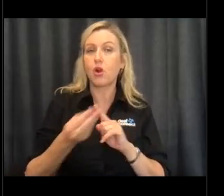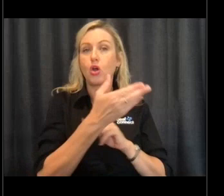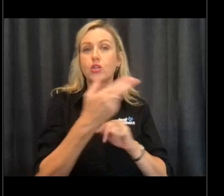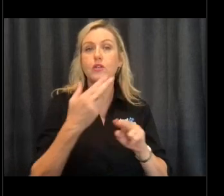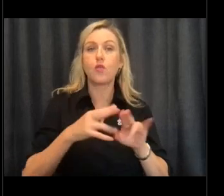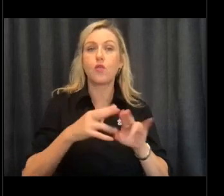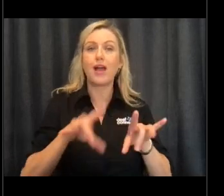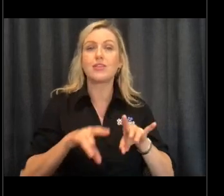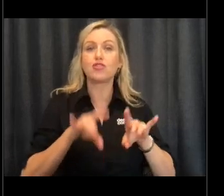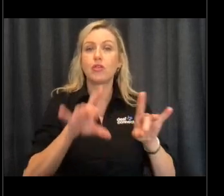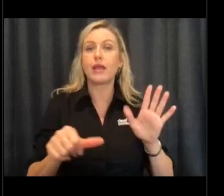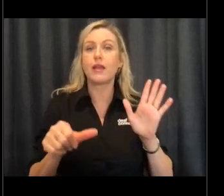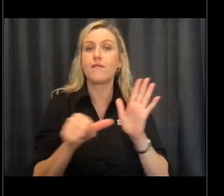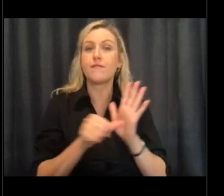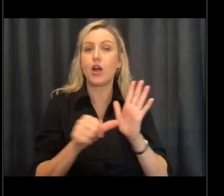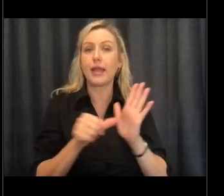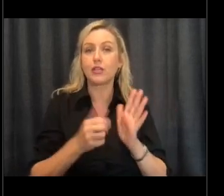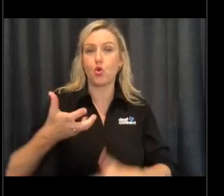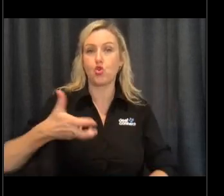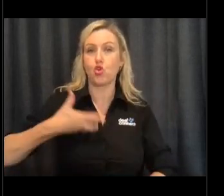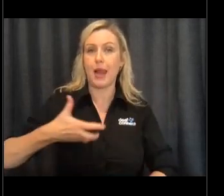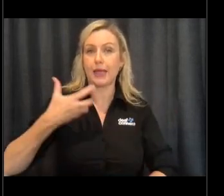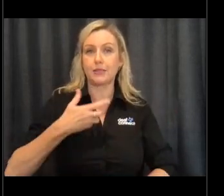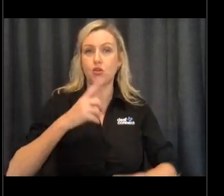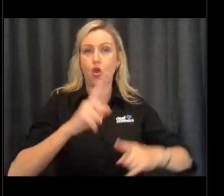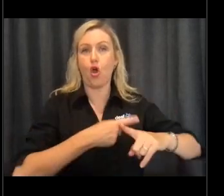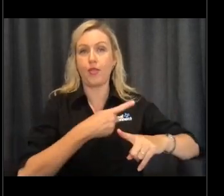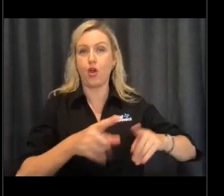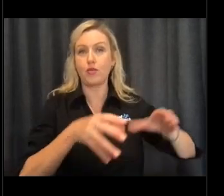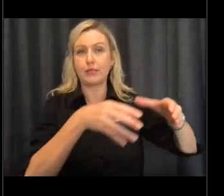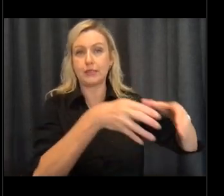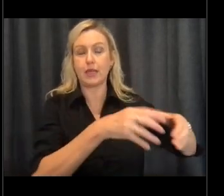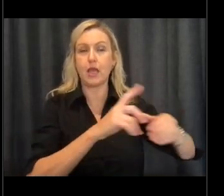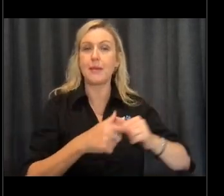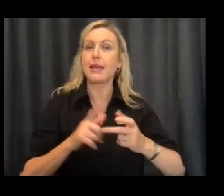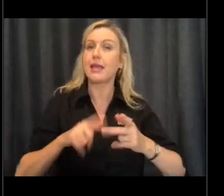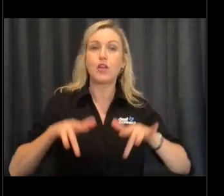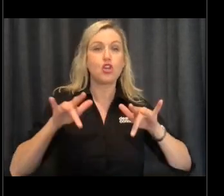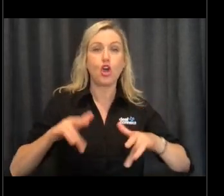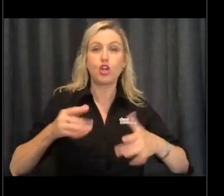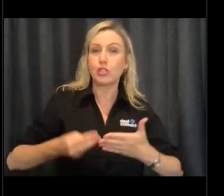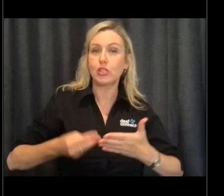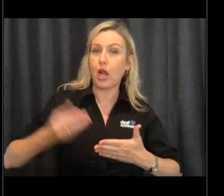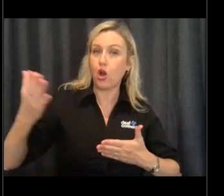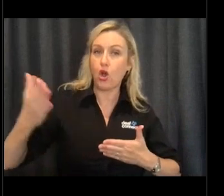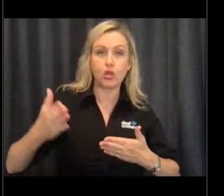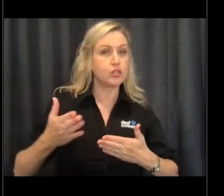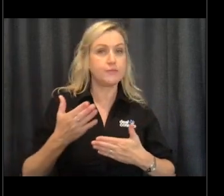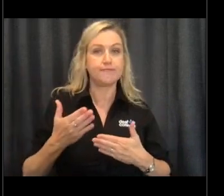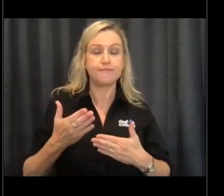but if you're at the stage you haven't even lodged a claim you're fine.